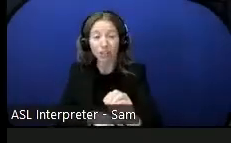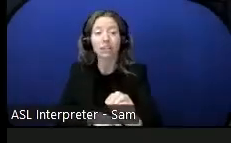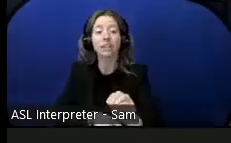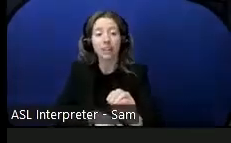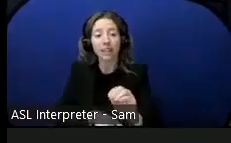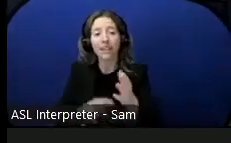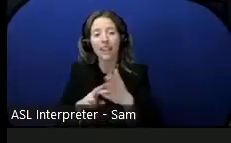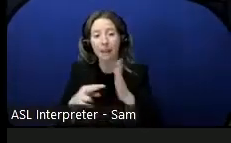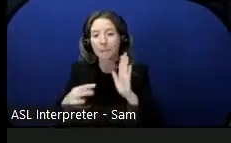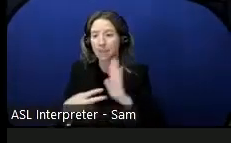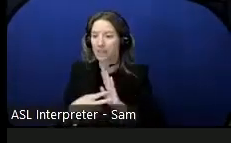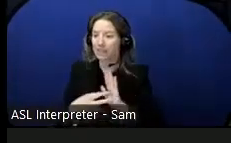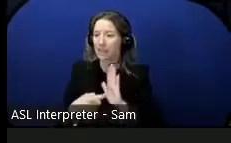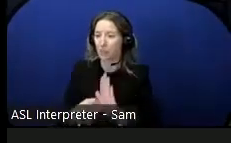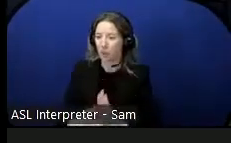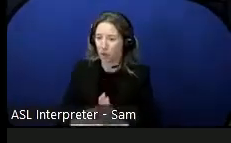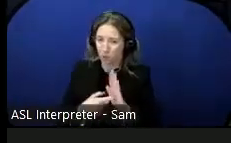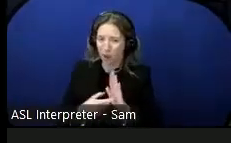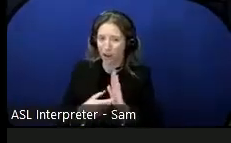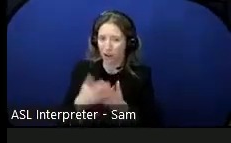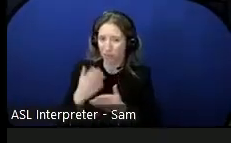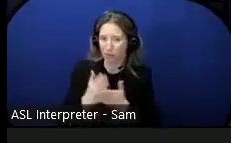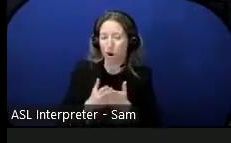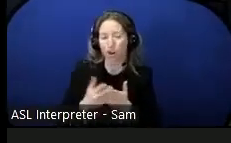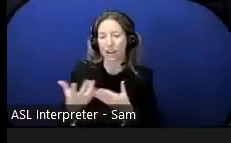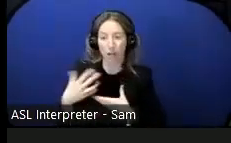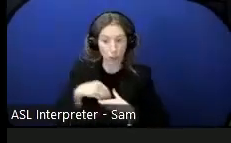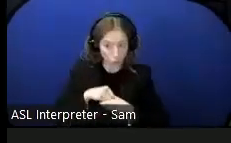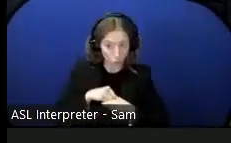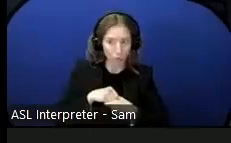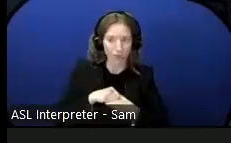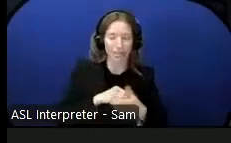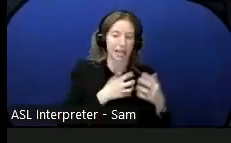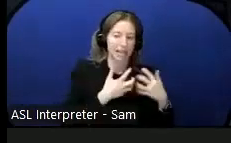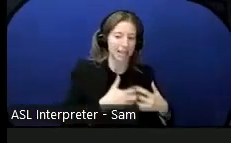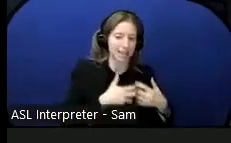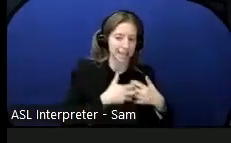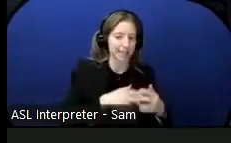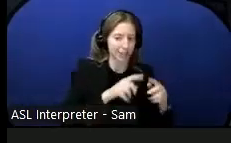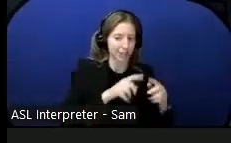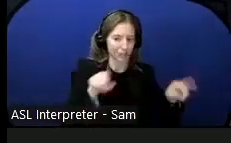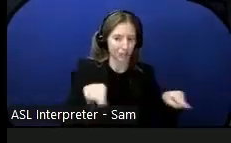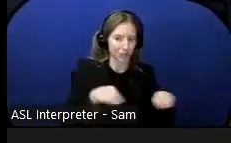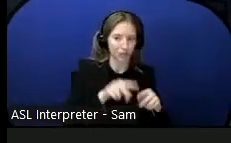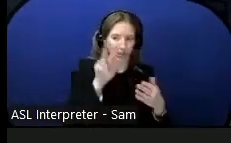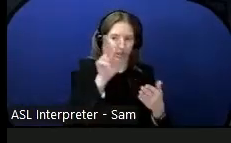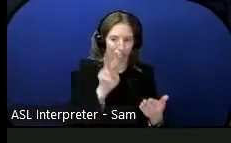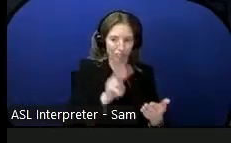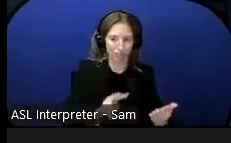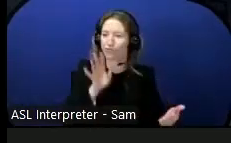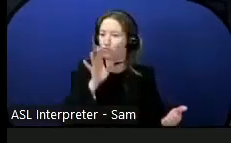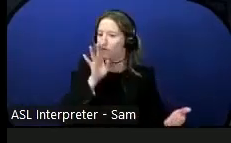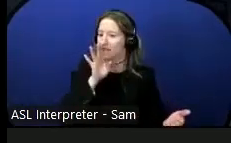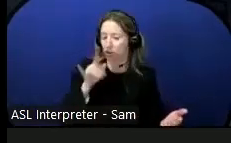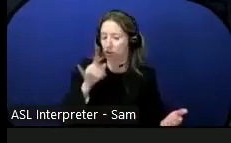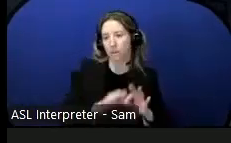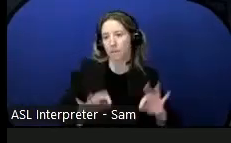any assist technology is going to detect that, it's going to pick it up and it's going to announce it. It's going to make sure that, if my email is required,